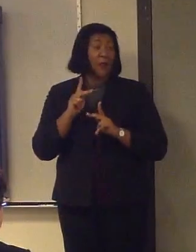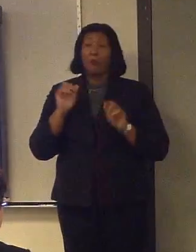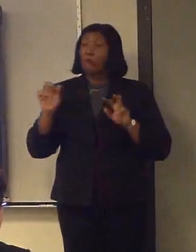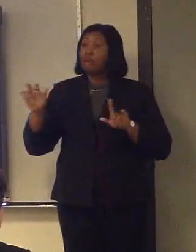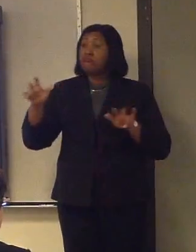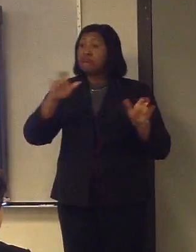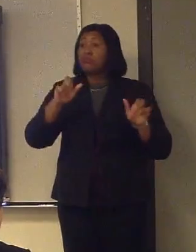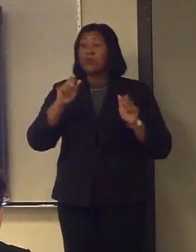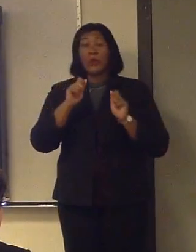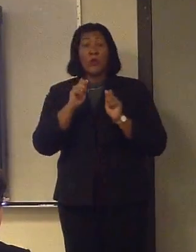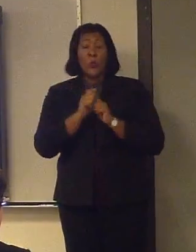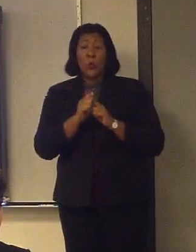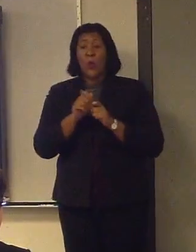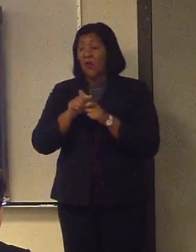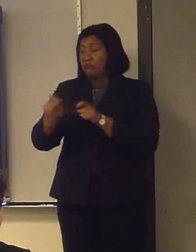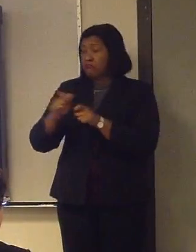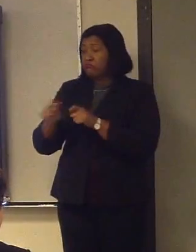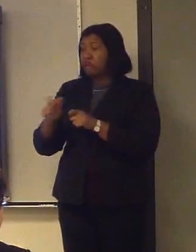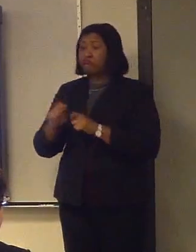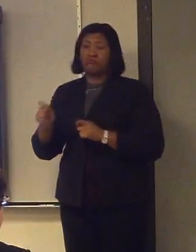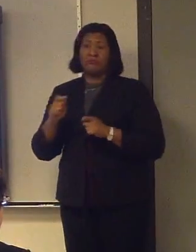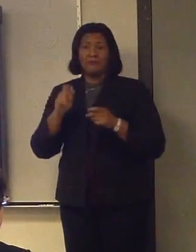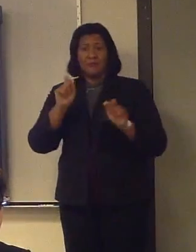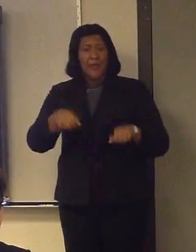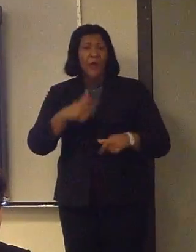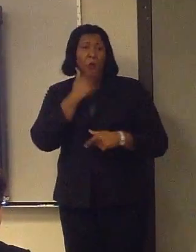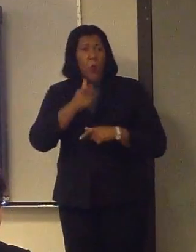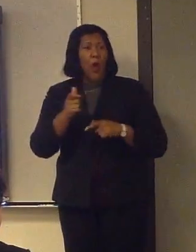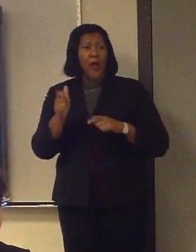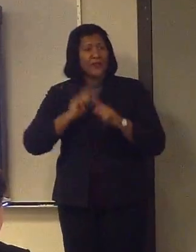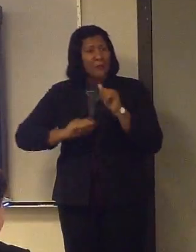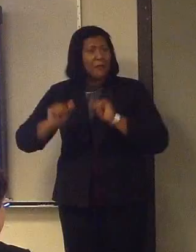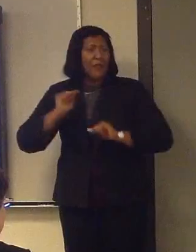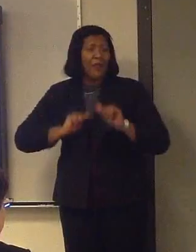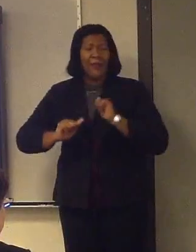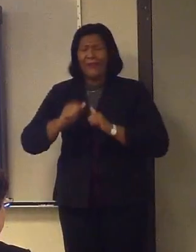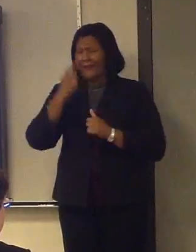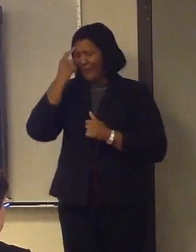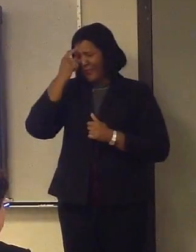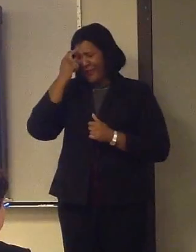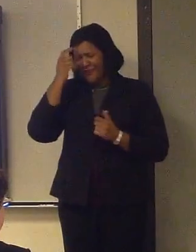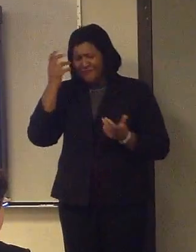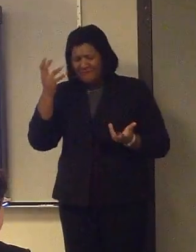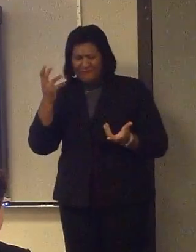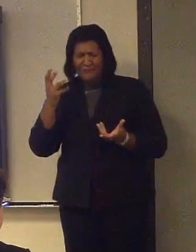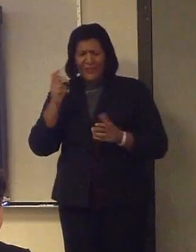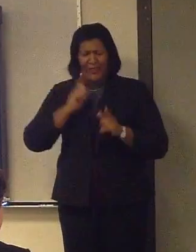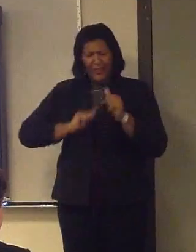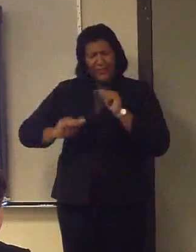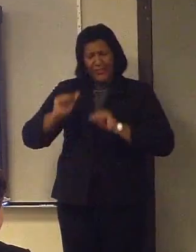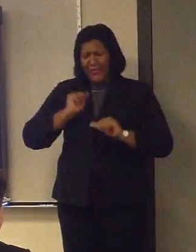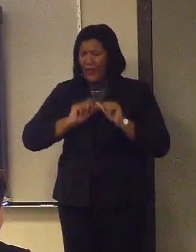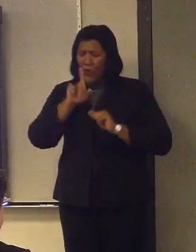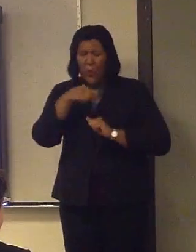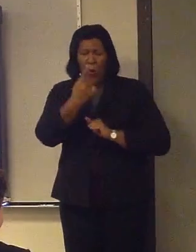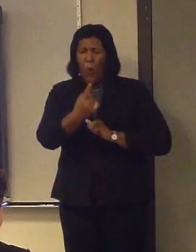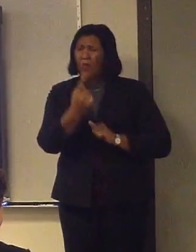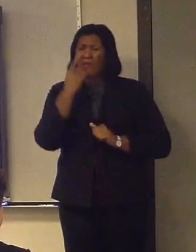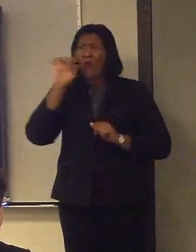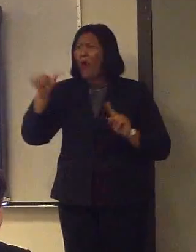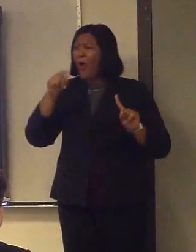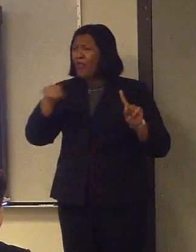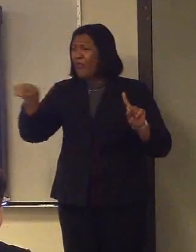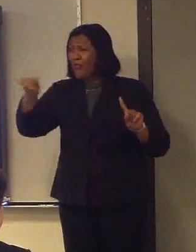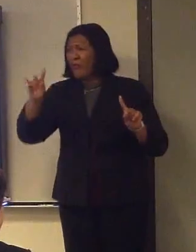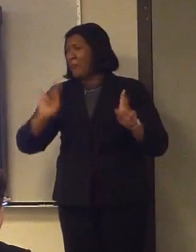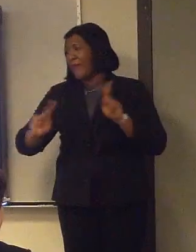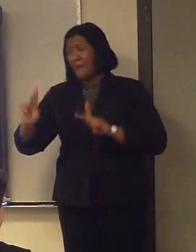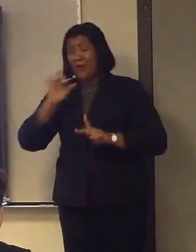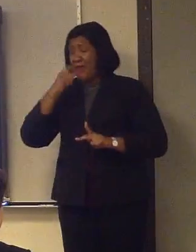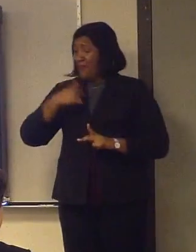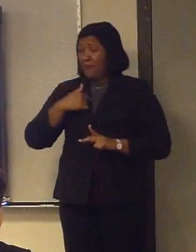with play bills in hand. Imagine thinking theater is only for other people, not for